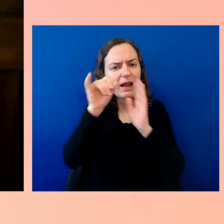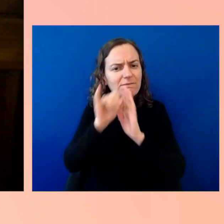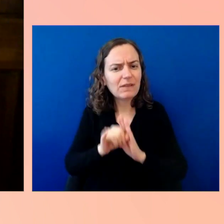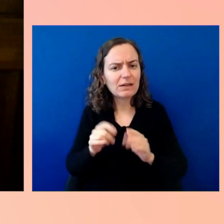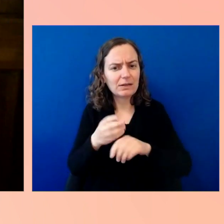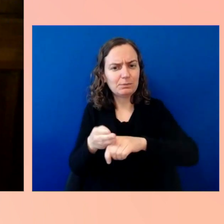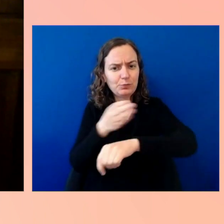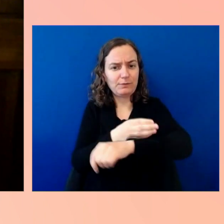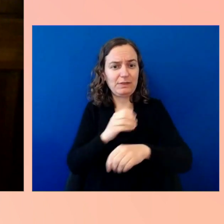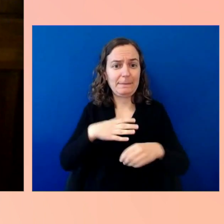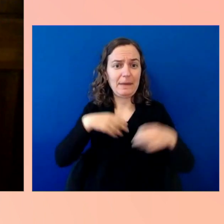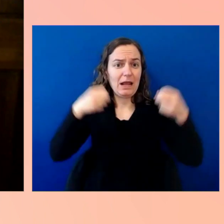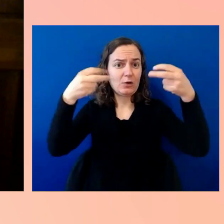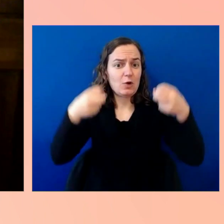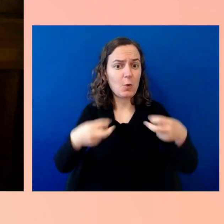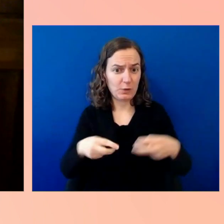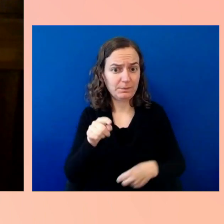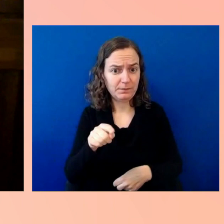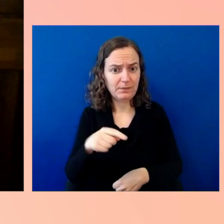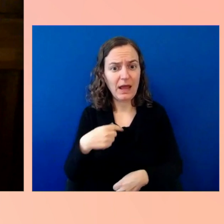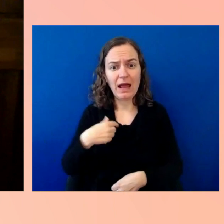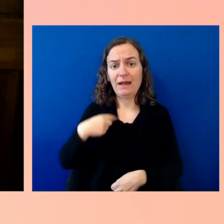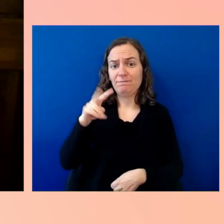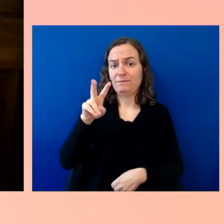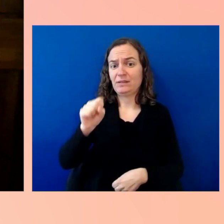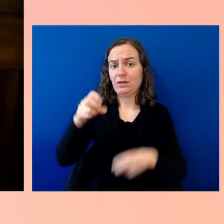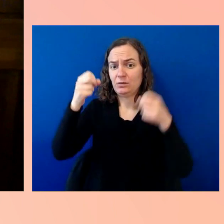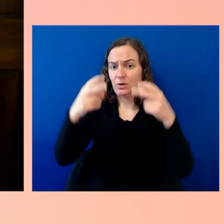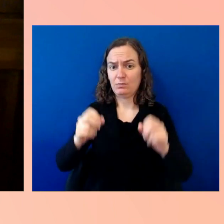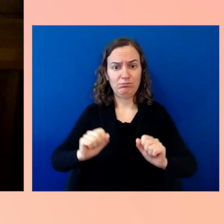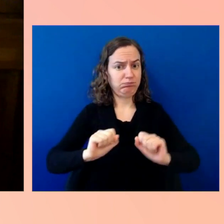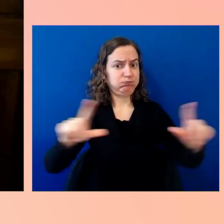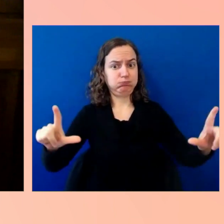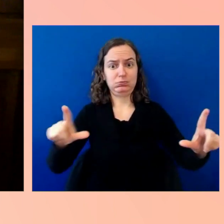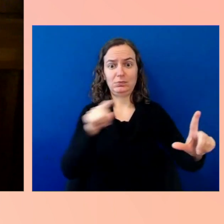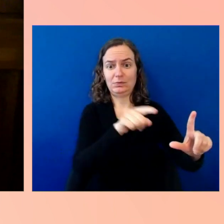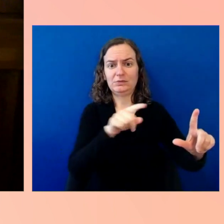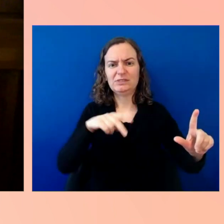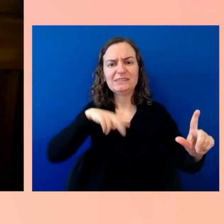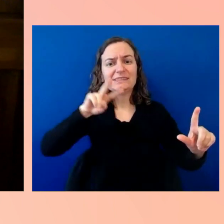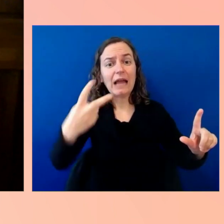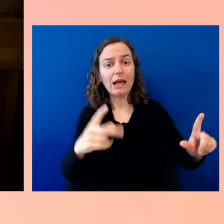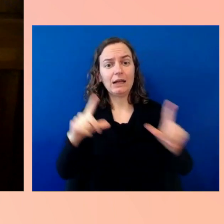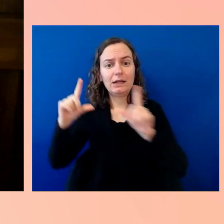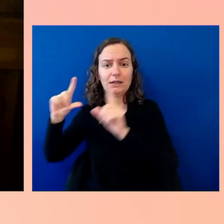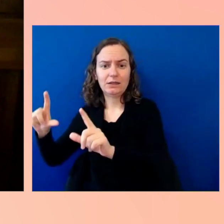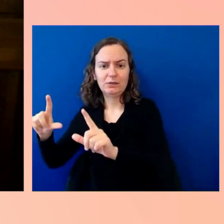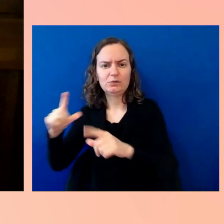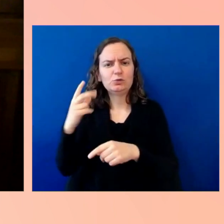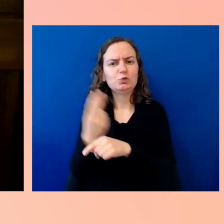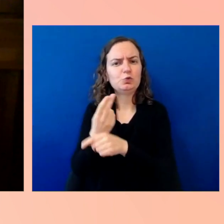my second monitor for writing user interfaces. I have it set up with my personal settings and favorite extensions as well.